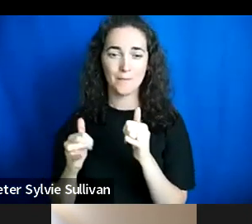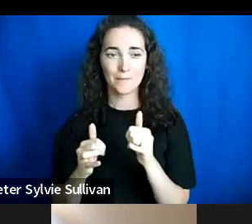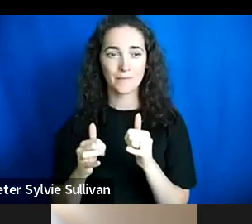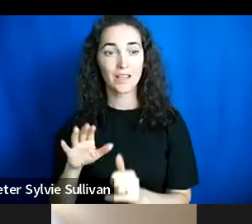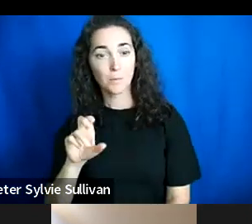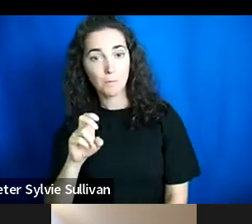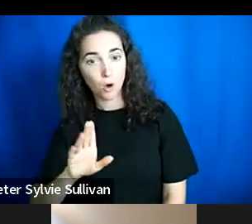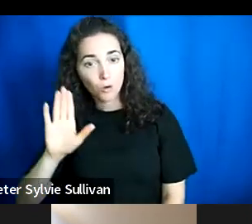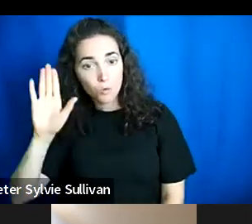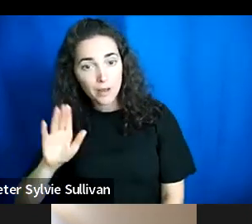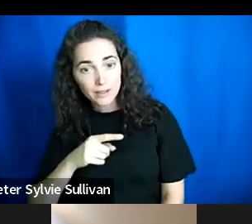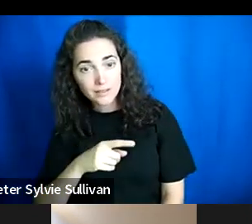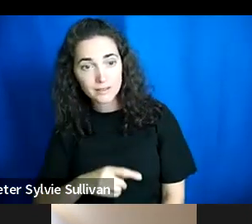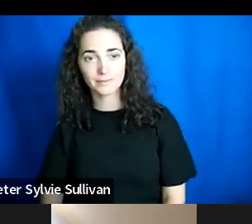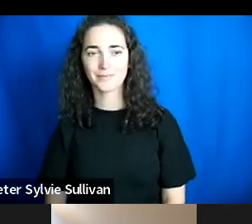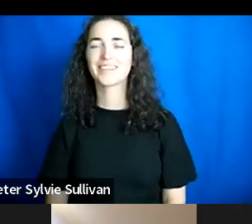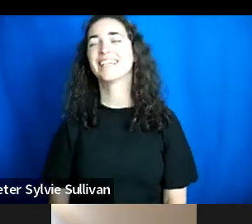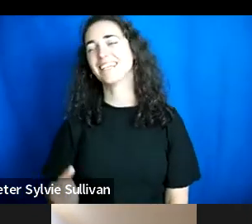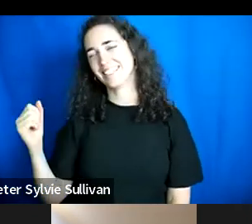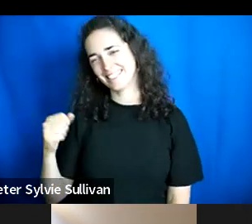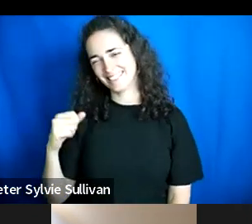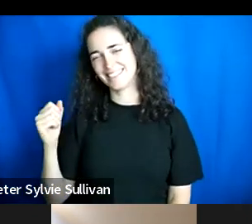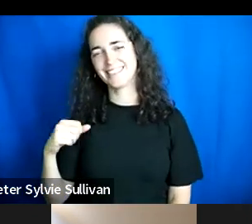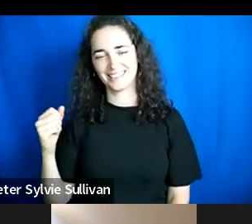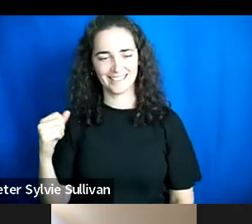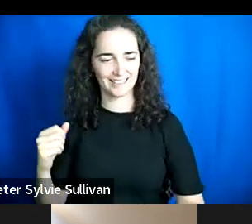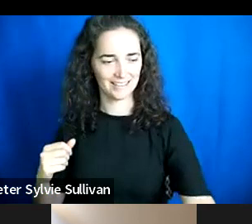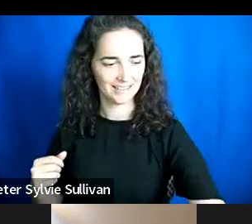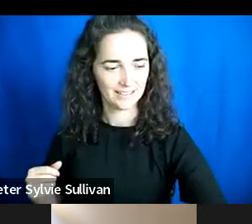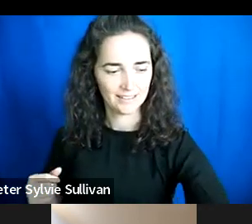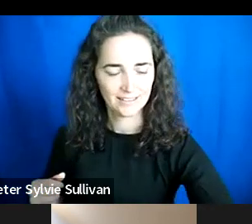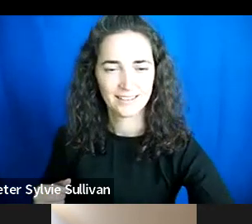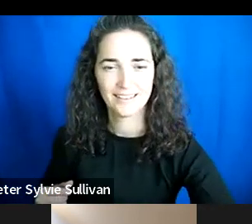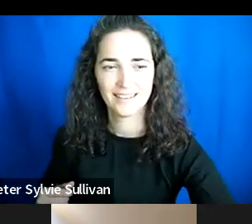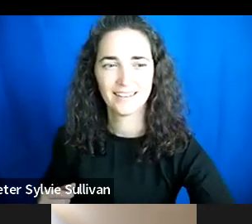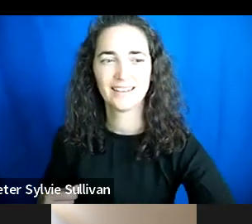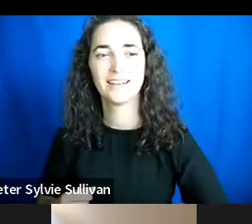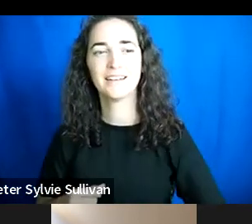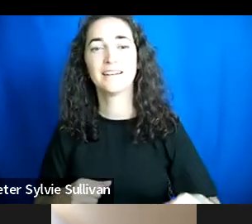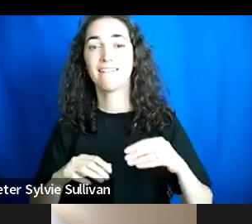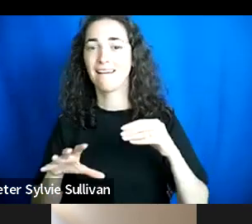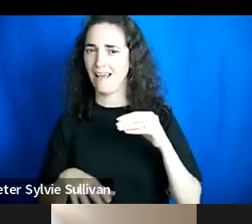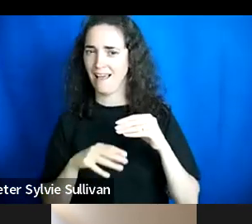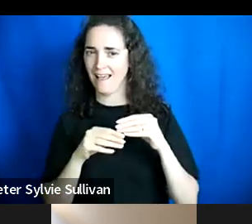You have your hand raised. Yeah, I just wanted to to just chime in with a little challenge that actually presented itself.